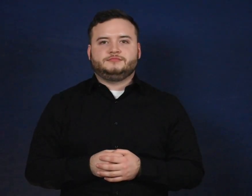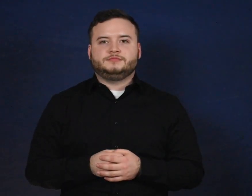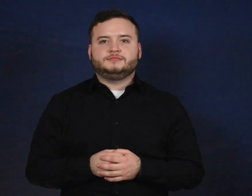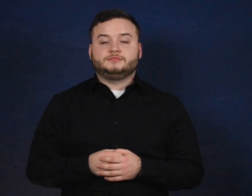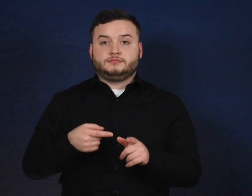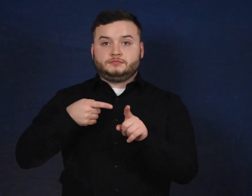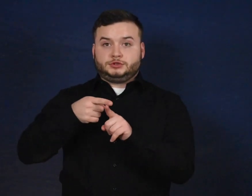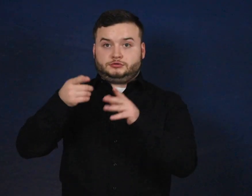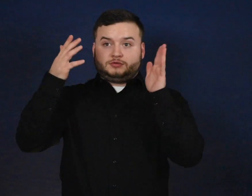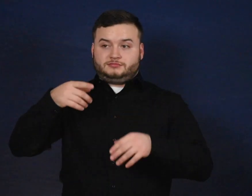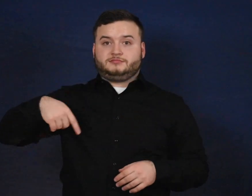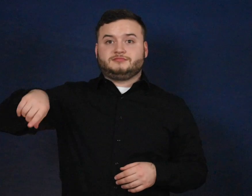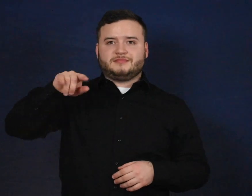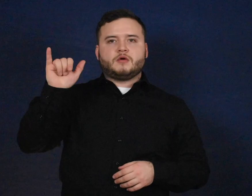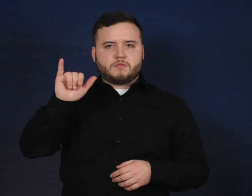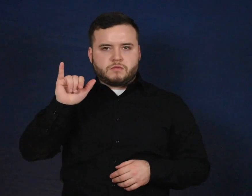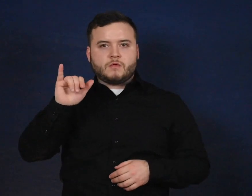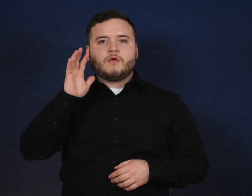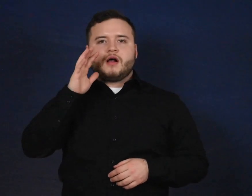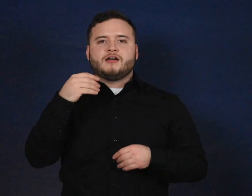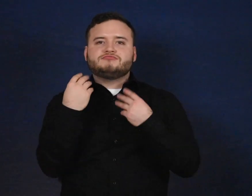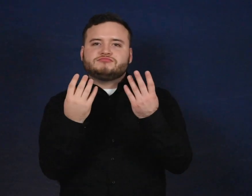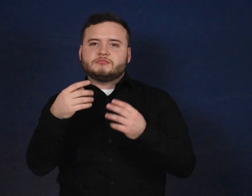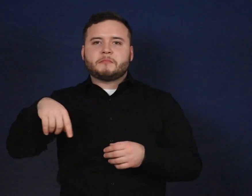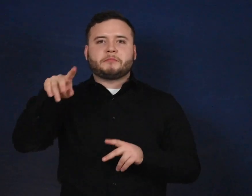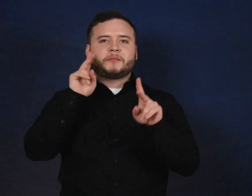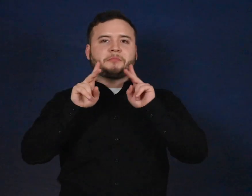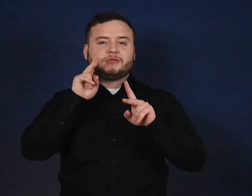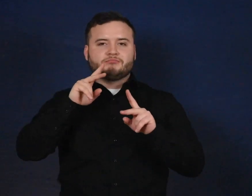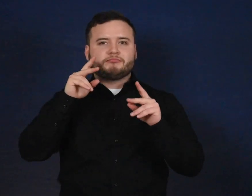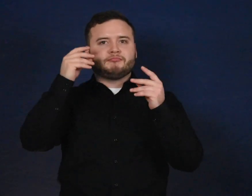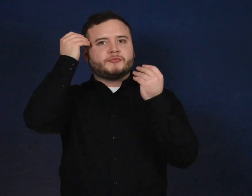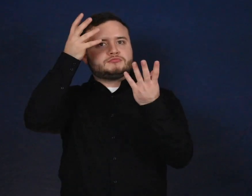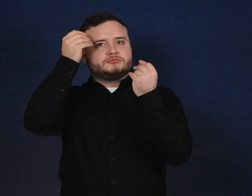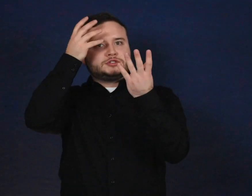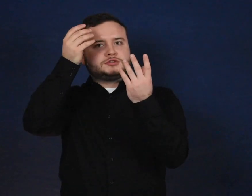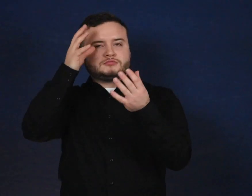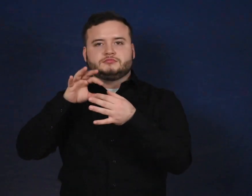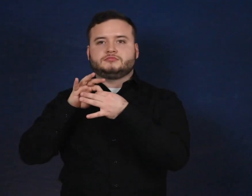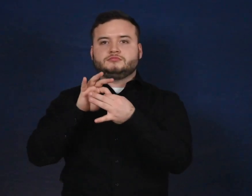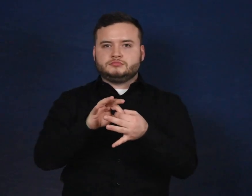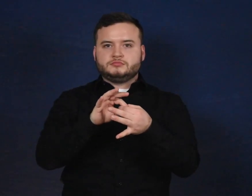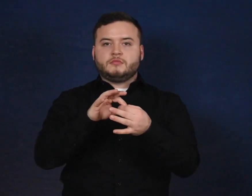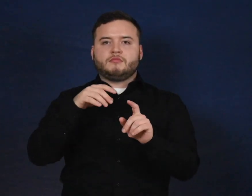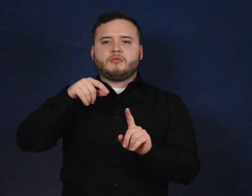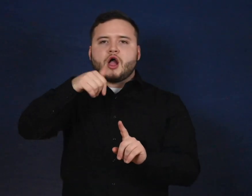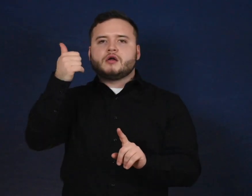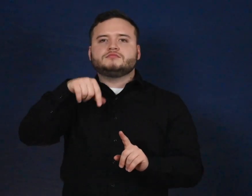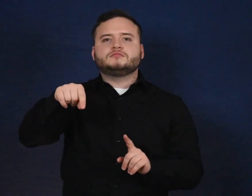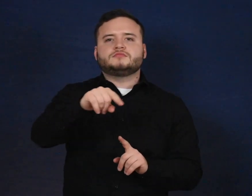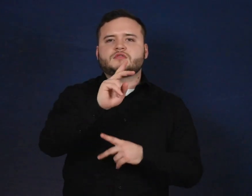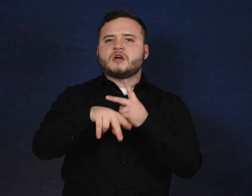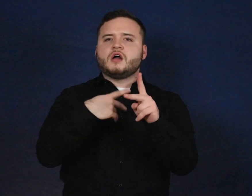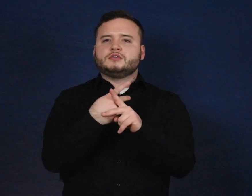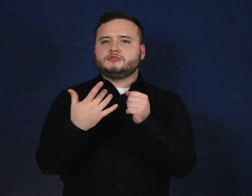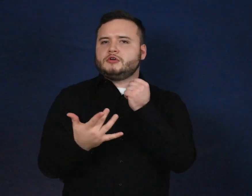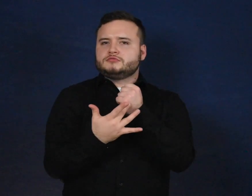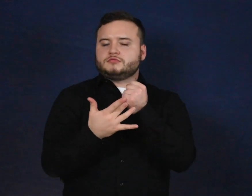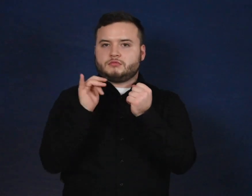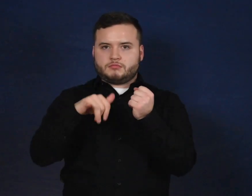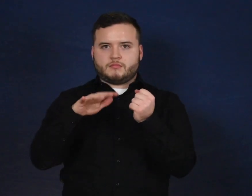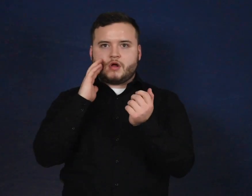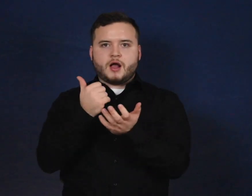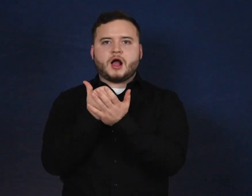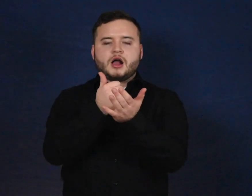The specialists will also give people information about other kinds of technology to help with